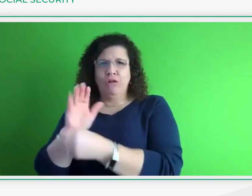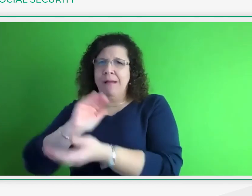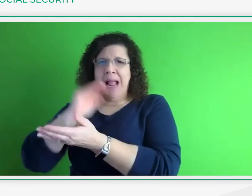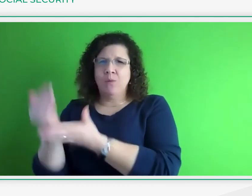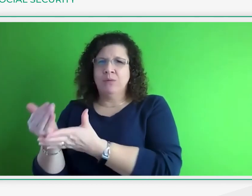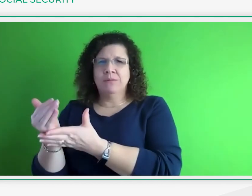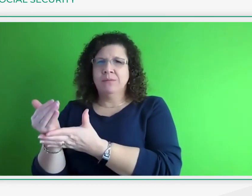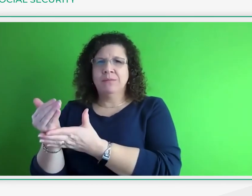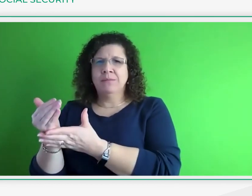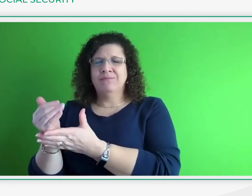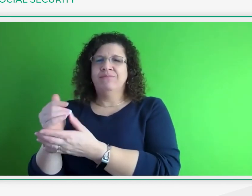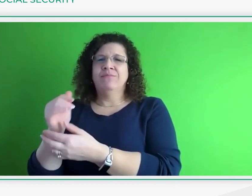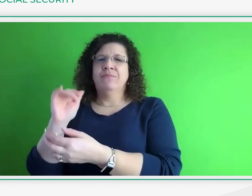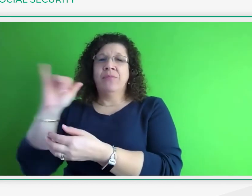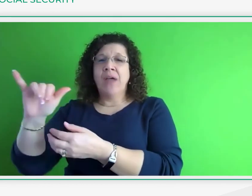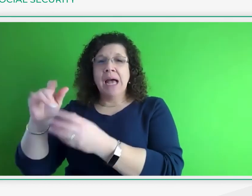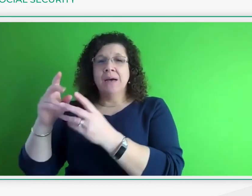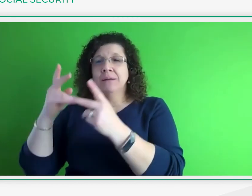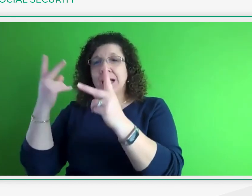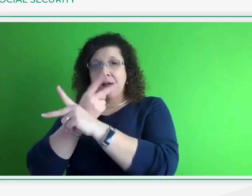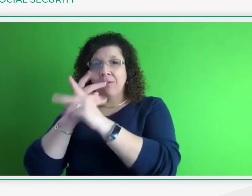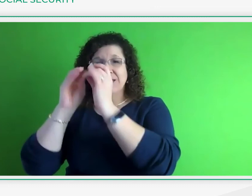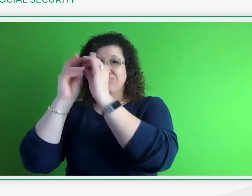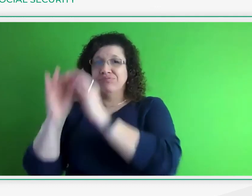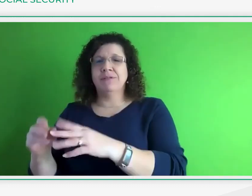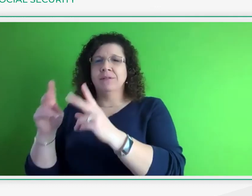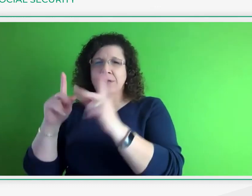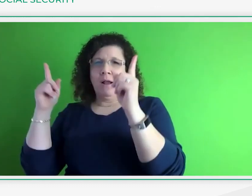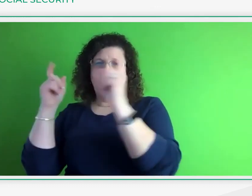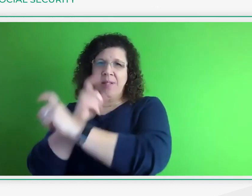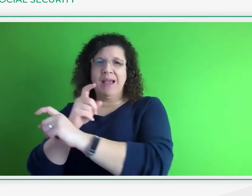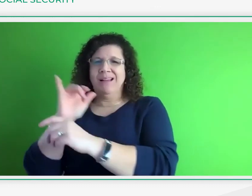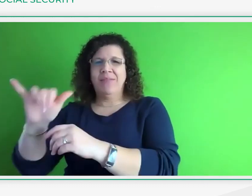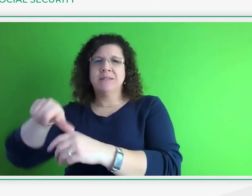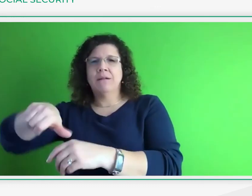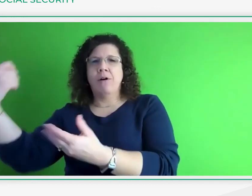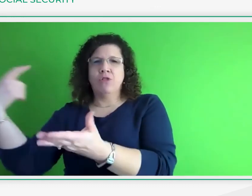It’s not the full amount of Social Security in that scenario. The calculation is very complicated.